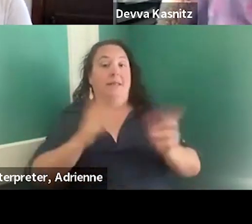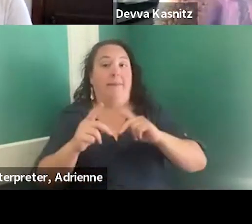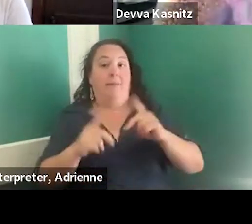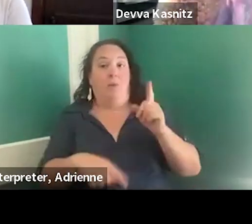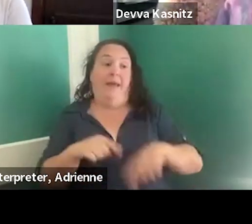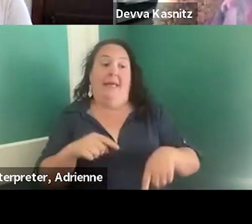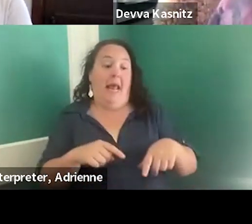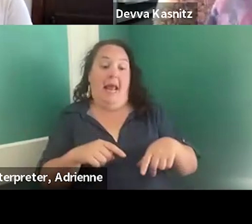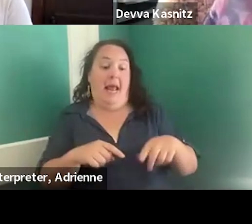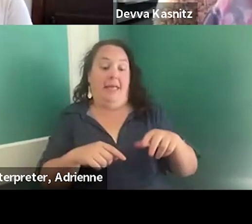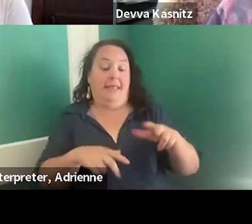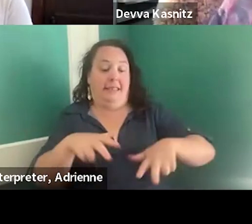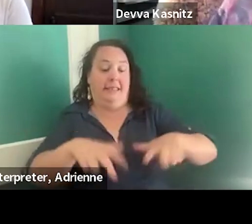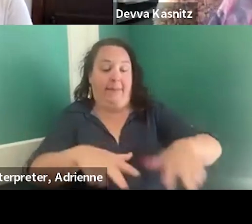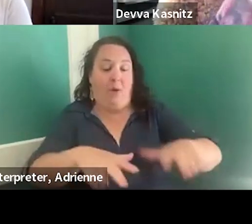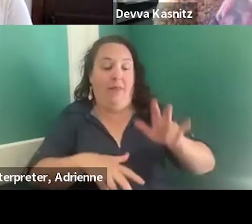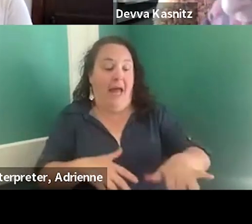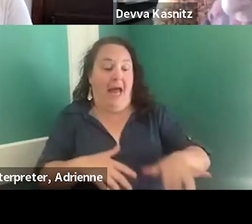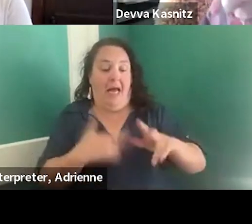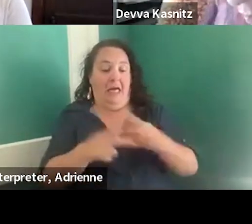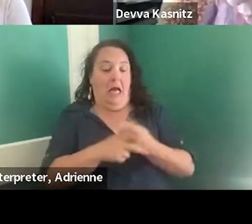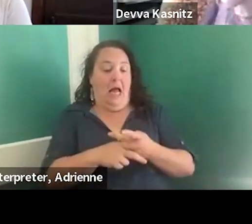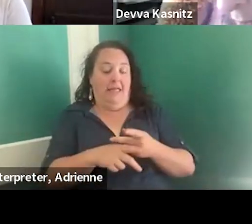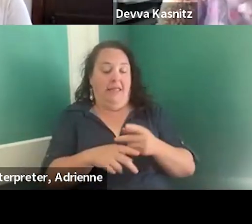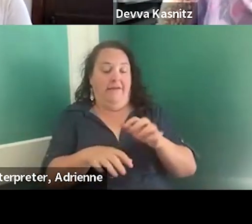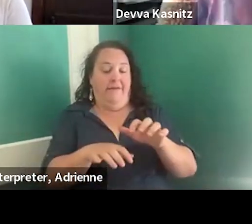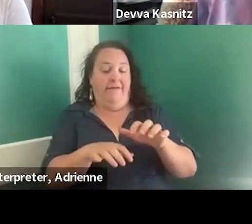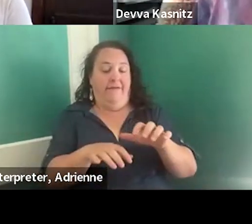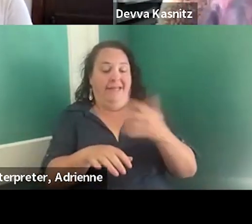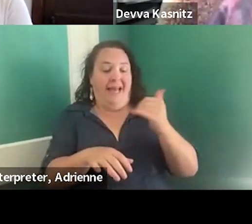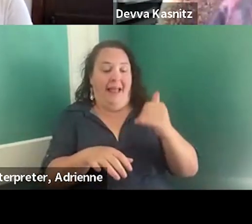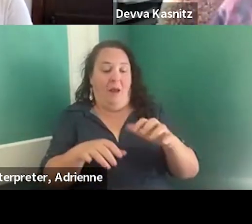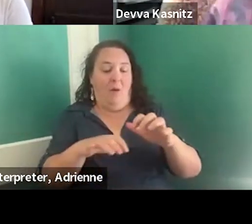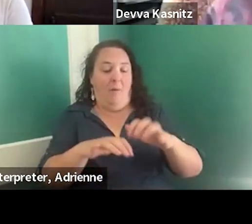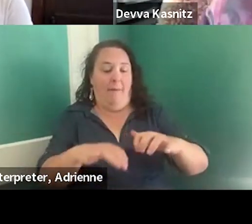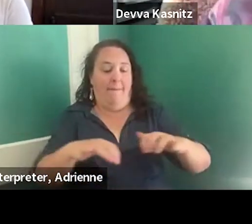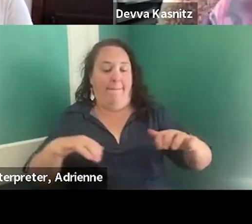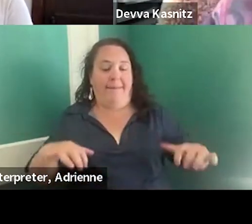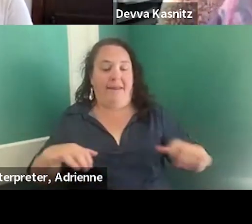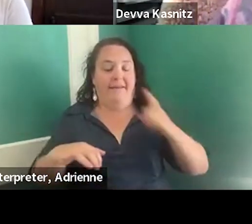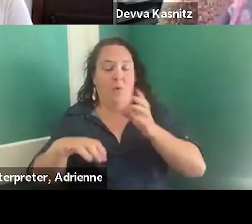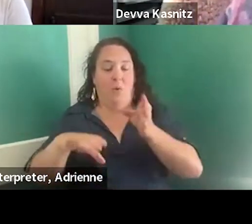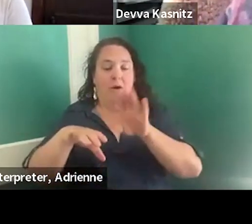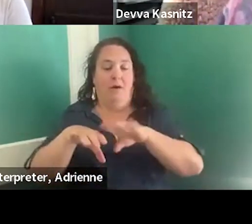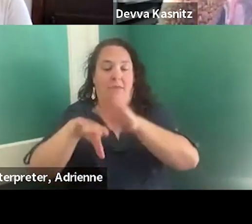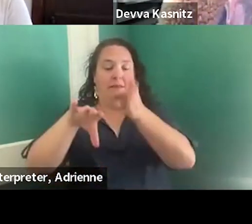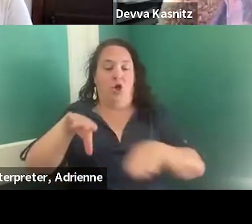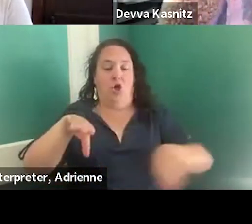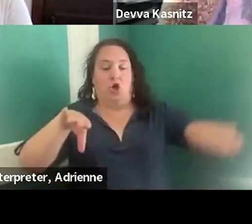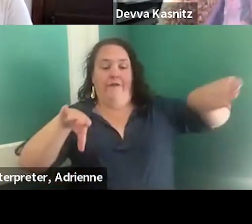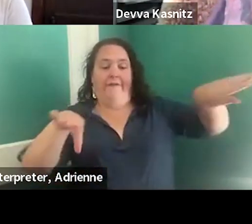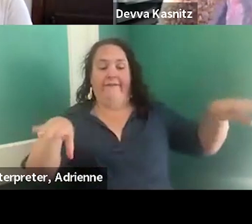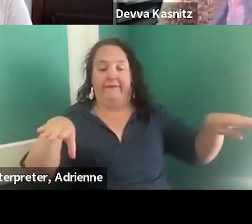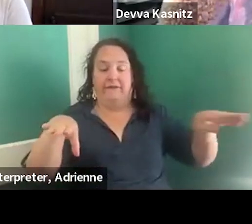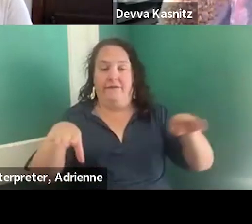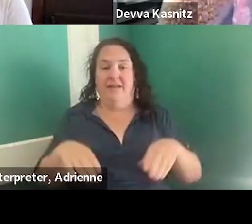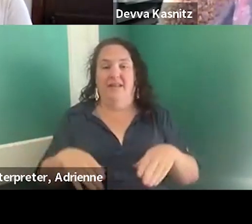And it doesn't mean that all of us can use the same route. And that can-- the getting comfortable with that is really important, I think.